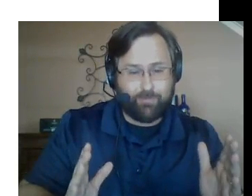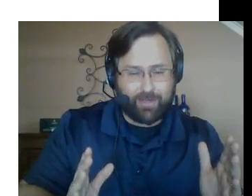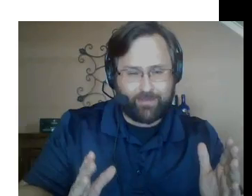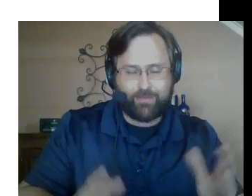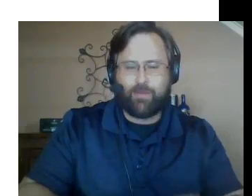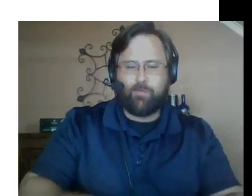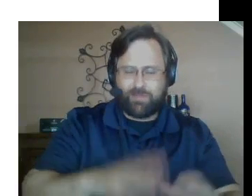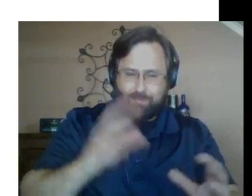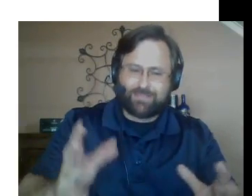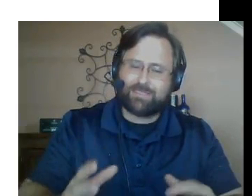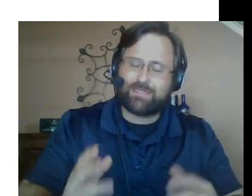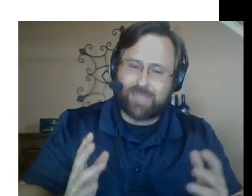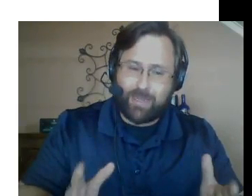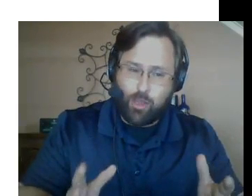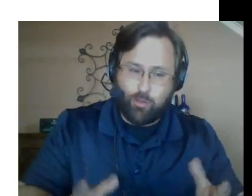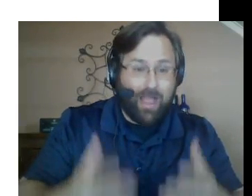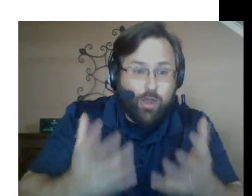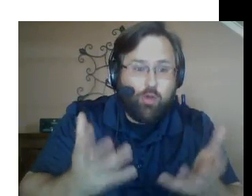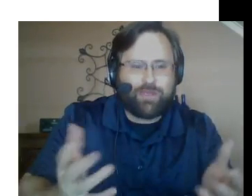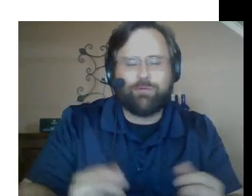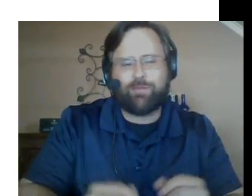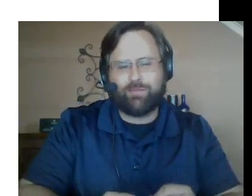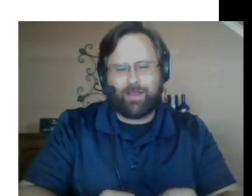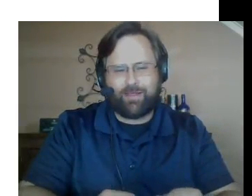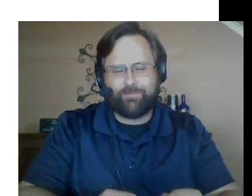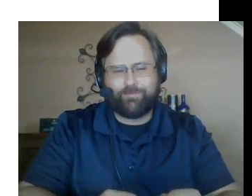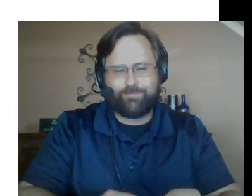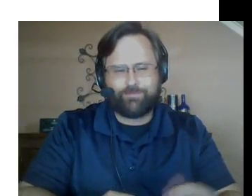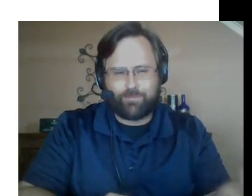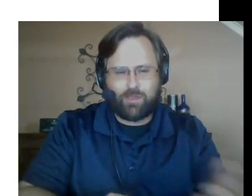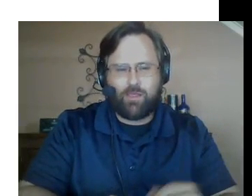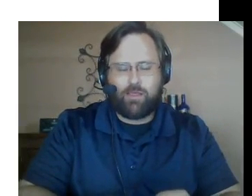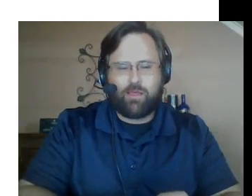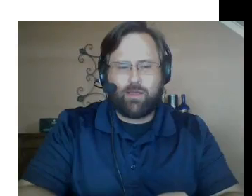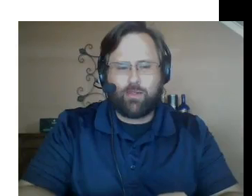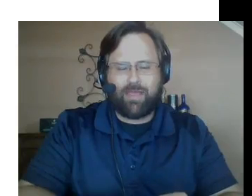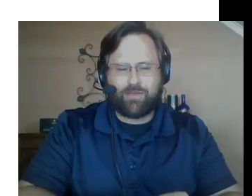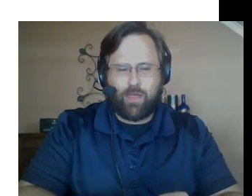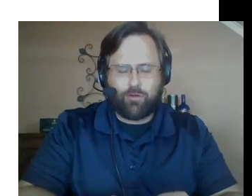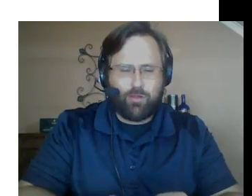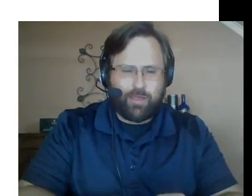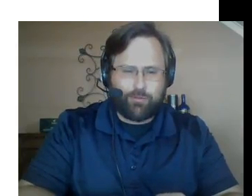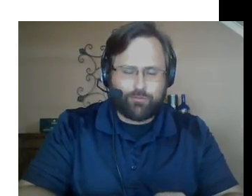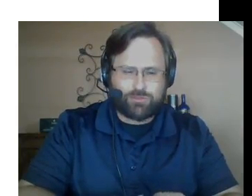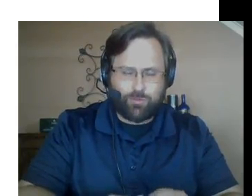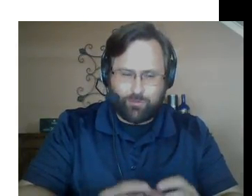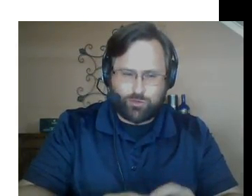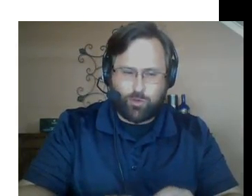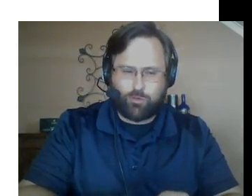the money but the main sentence is I know - I know that he will give me the money here we have another introduced with a rhetorical question